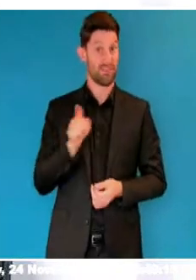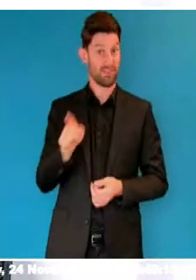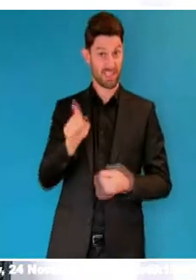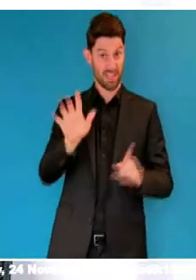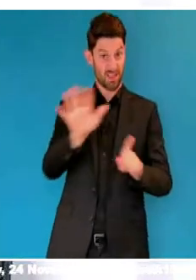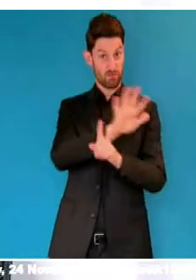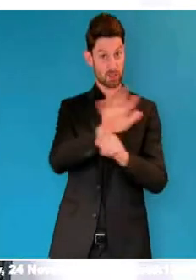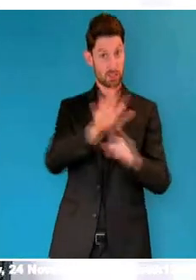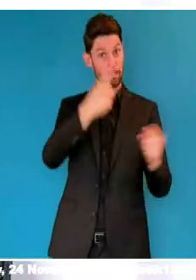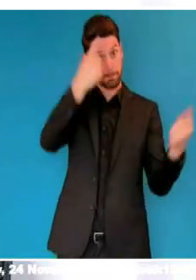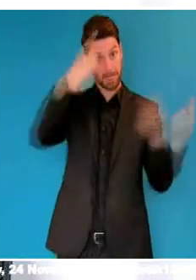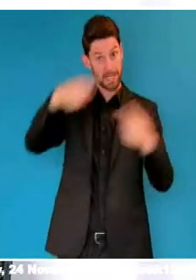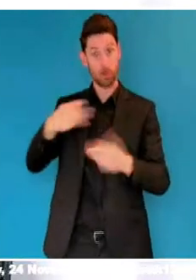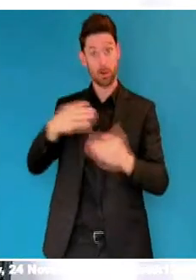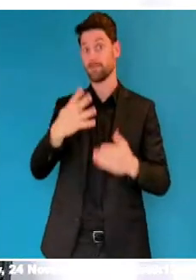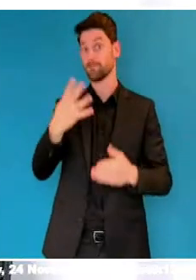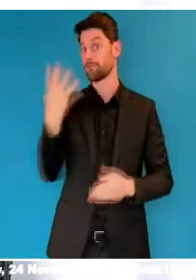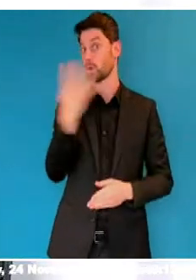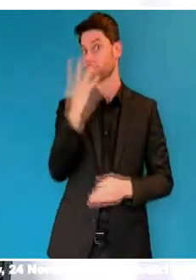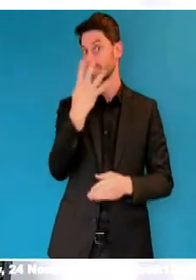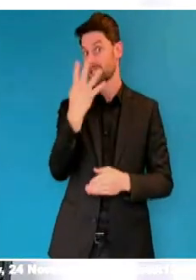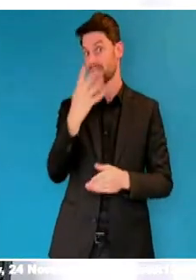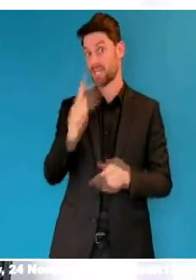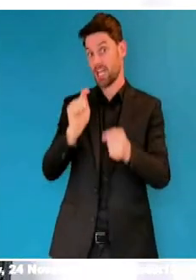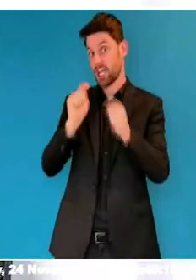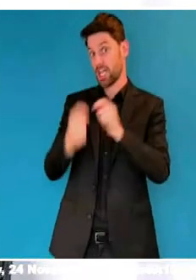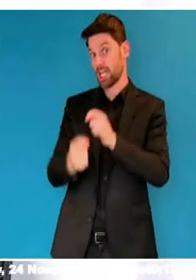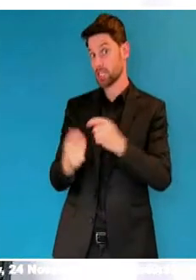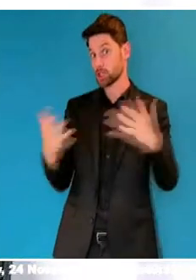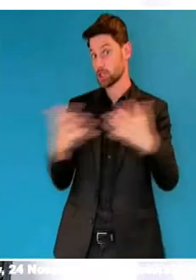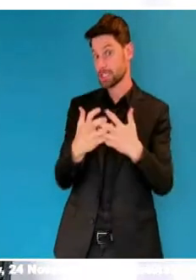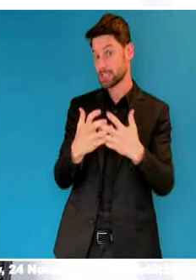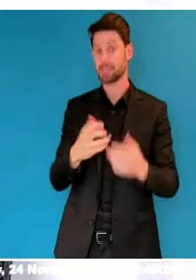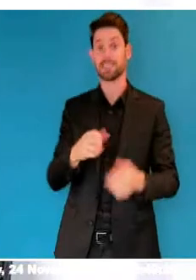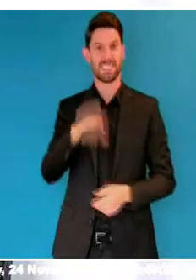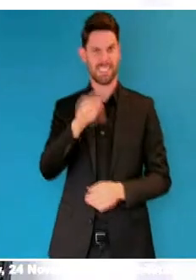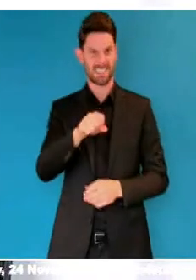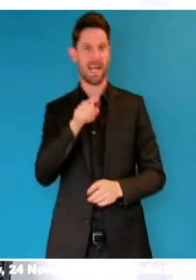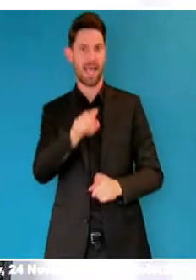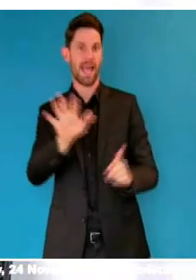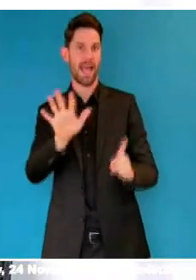That was the average cost, yes. Yes, but averaged over 14 adjustments?